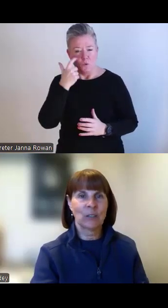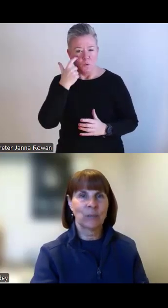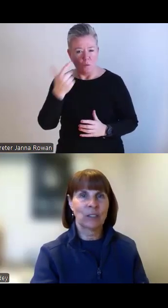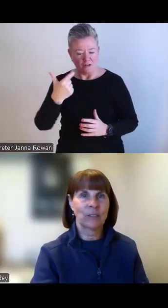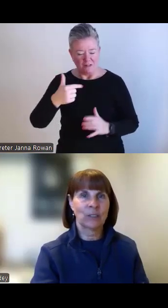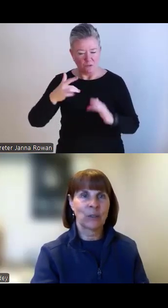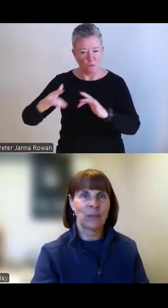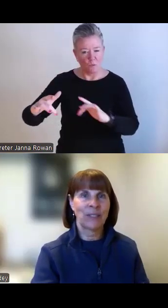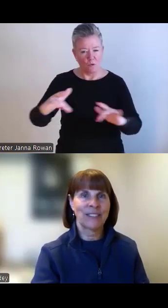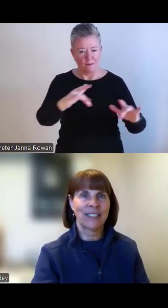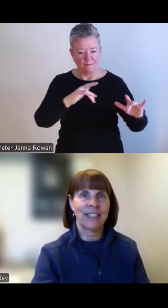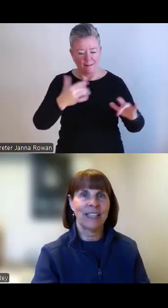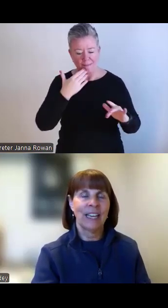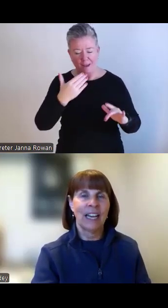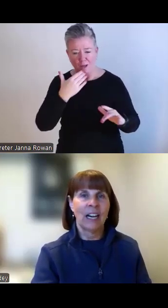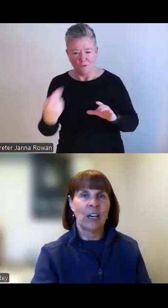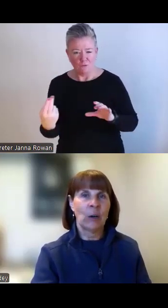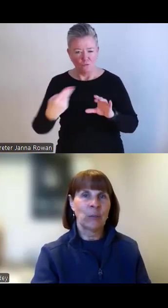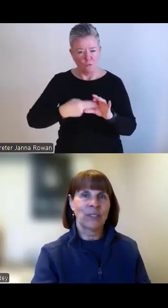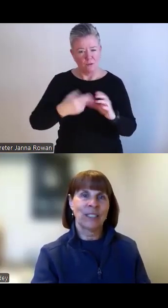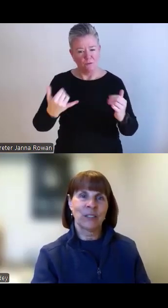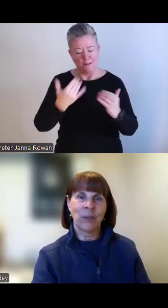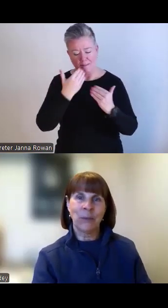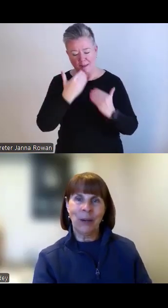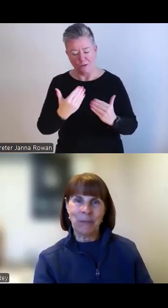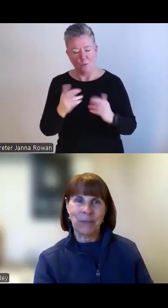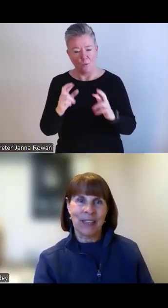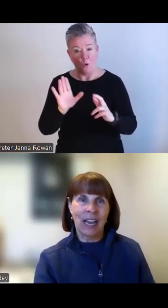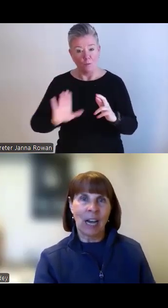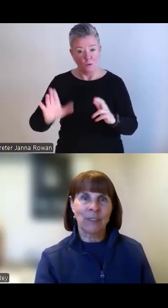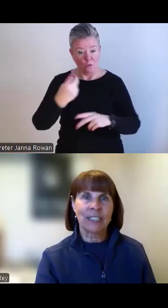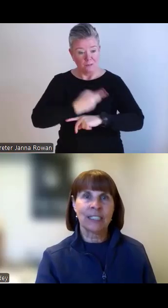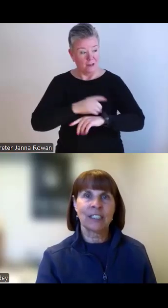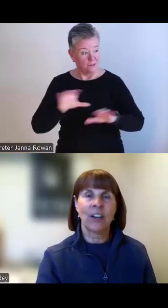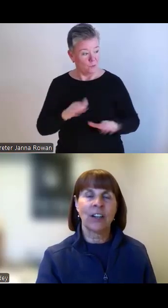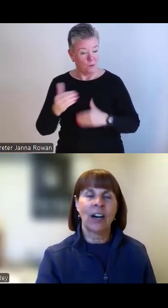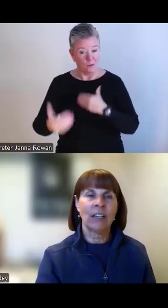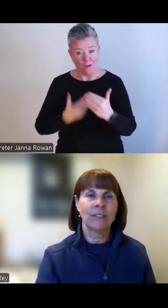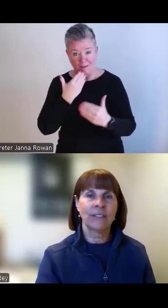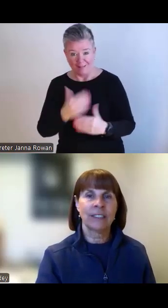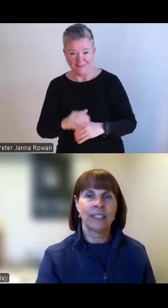thank you so much for joining me today. I hope your day is going well. I'm going to start off